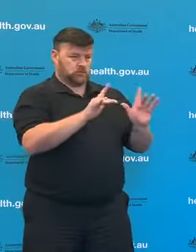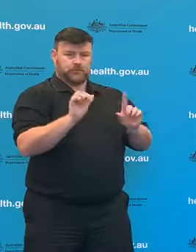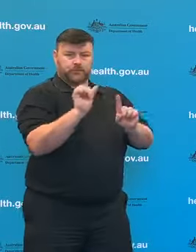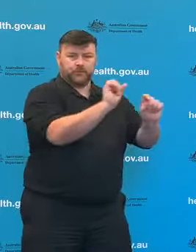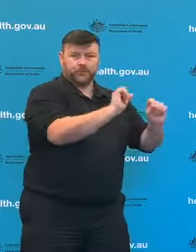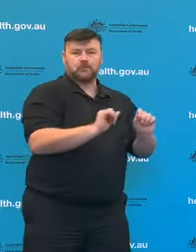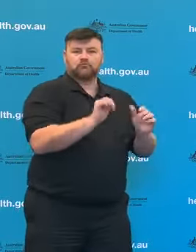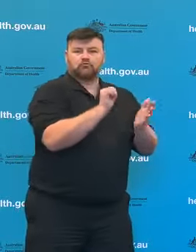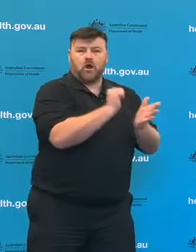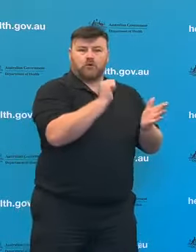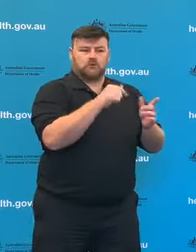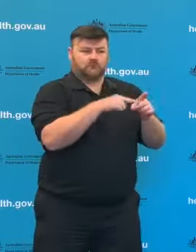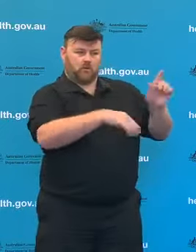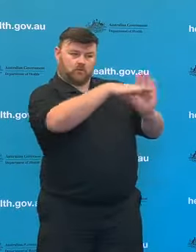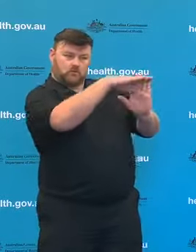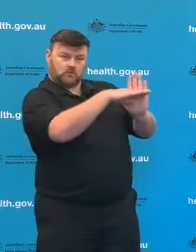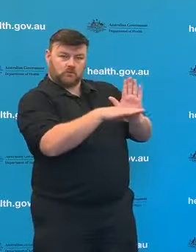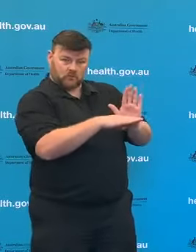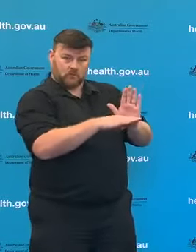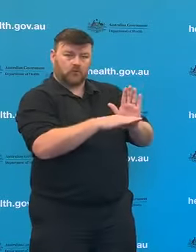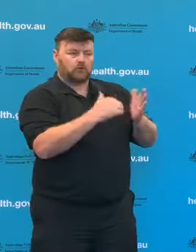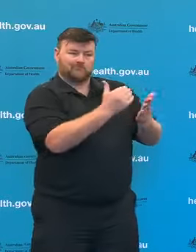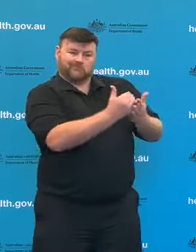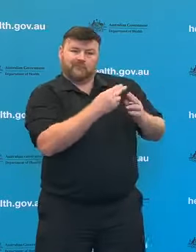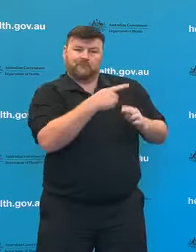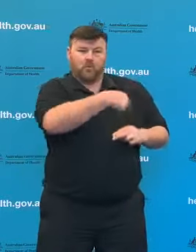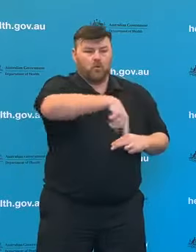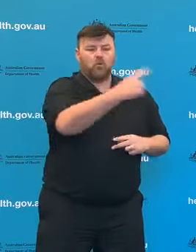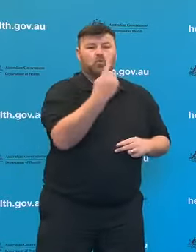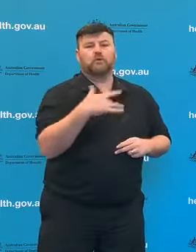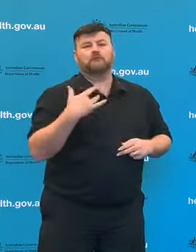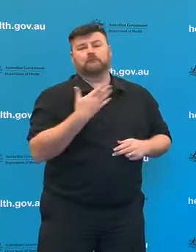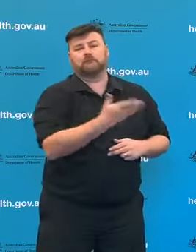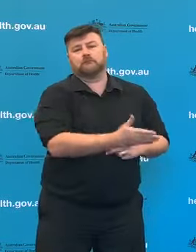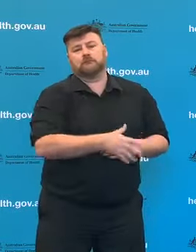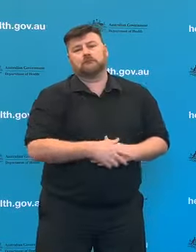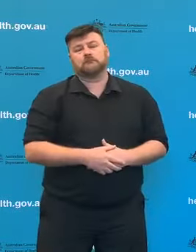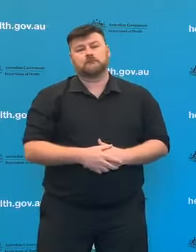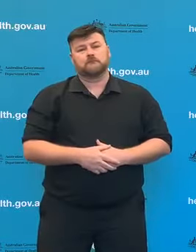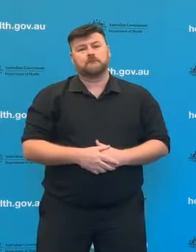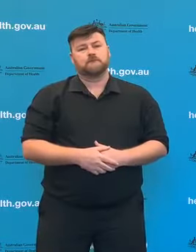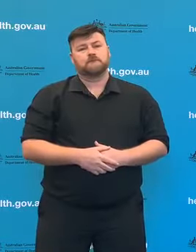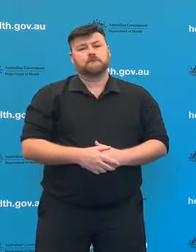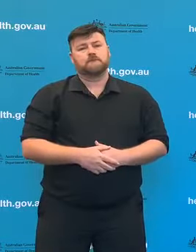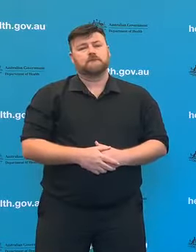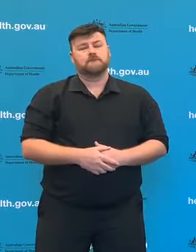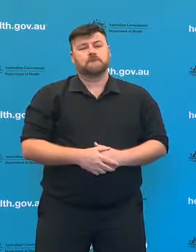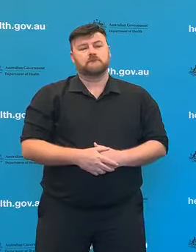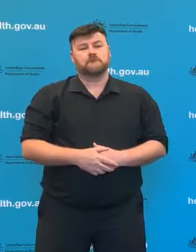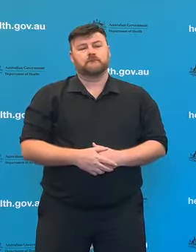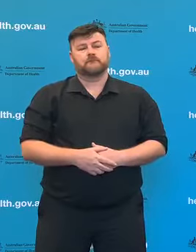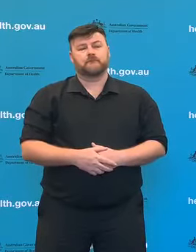should be doing to protect the health and well-being of the residents in those facilities.